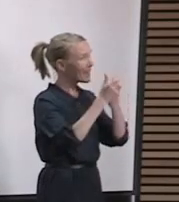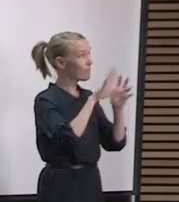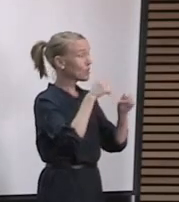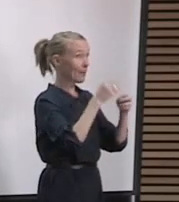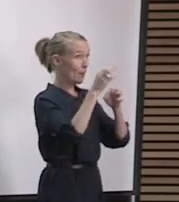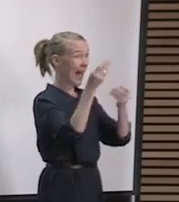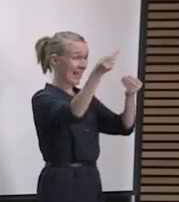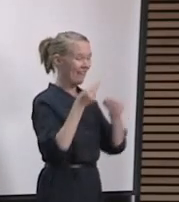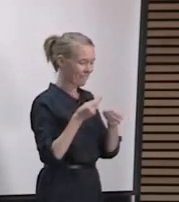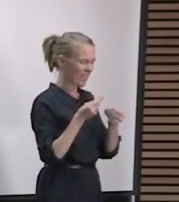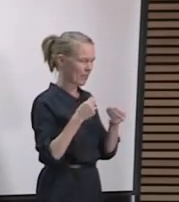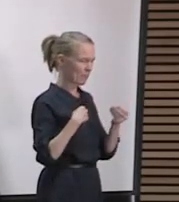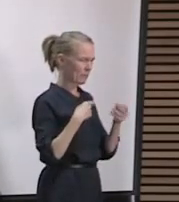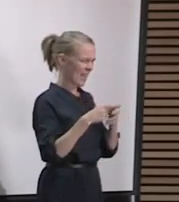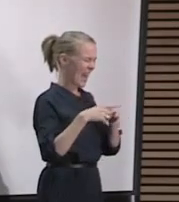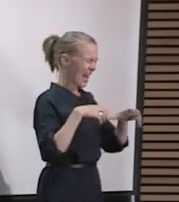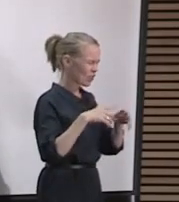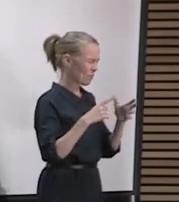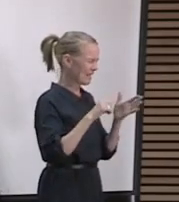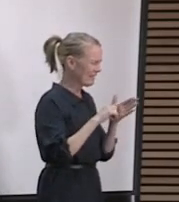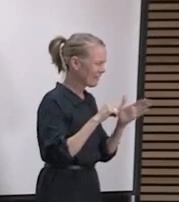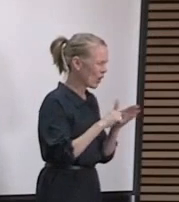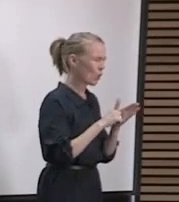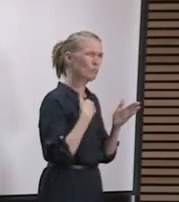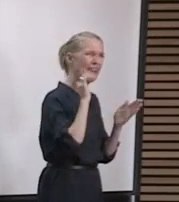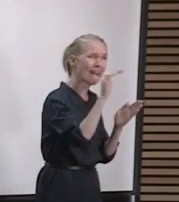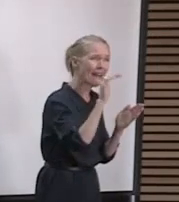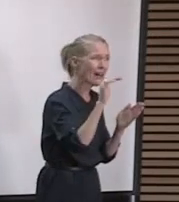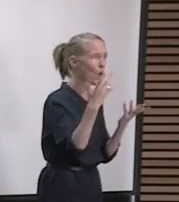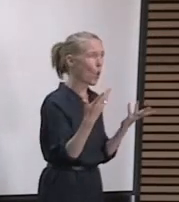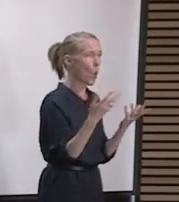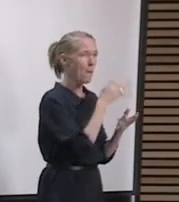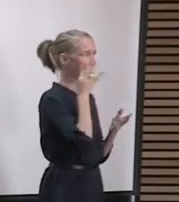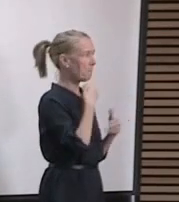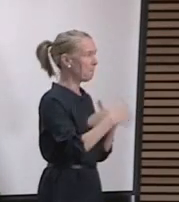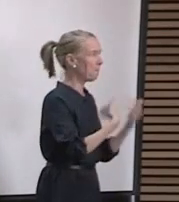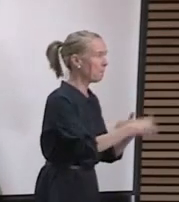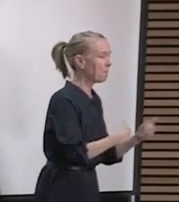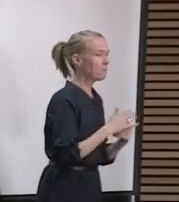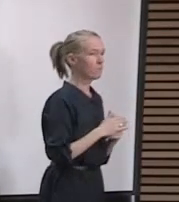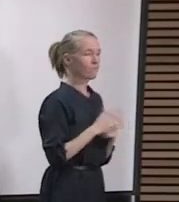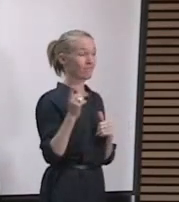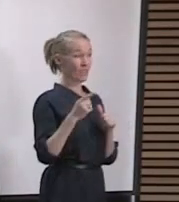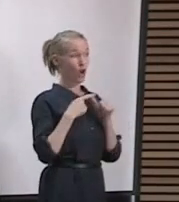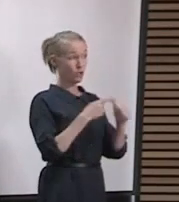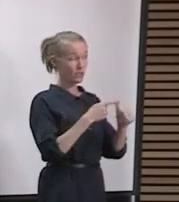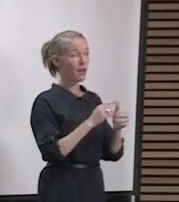were struggling to implement the strategy as quickly or comprehensively as they would